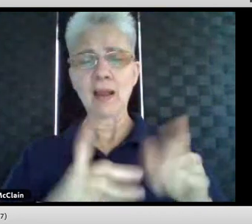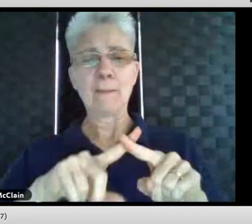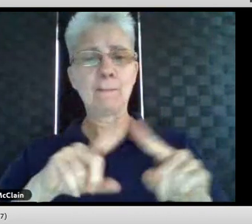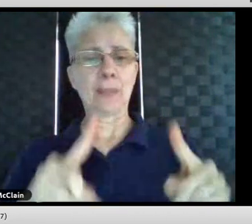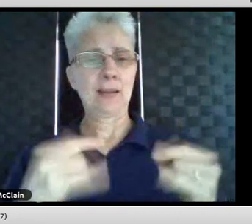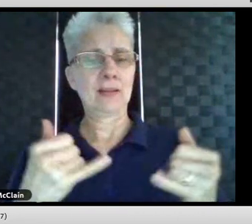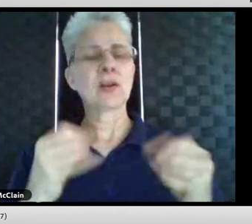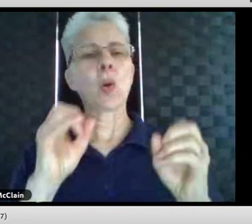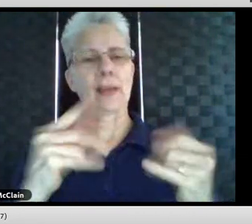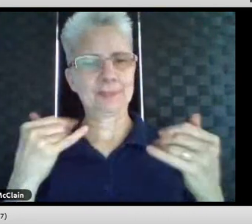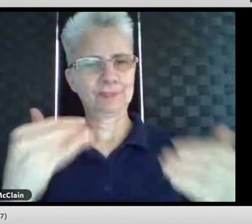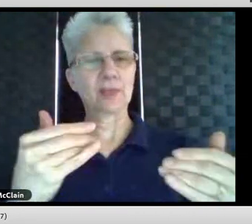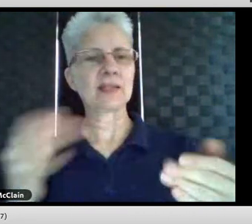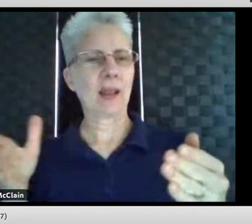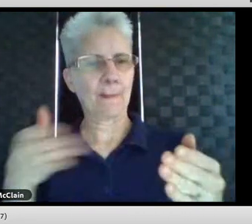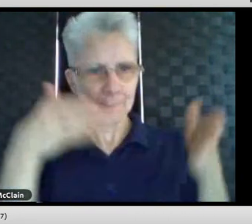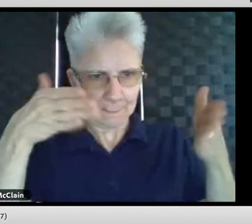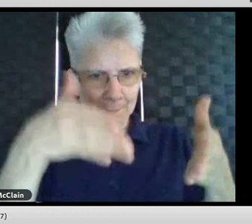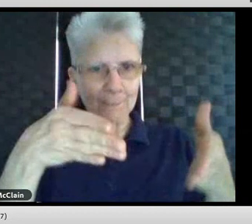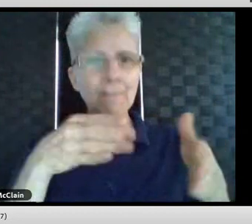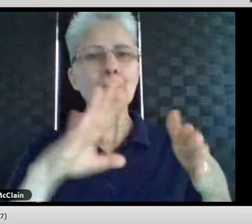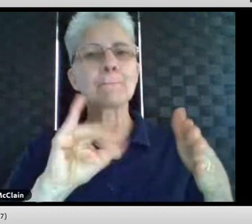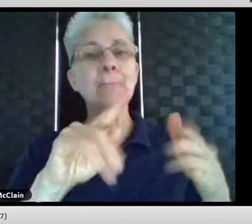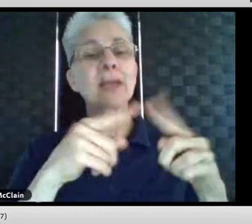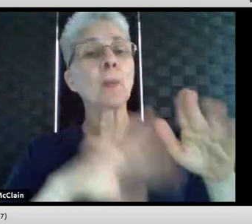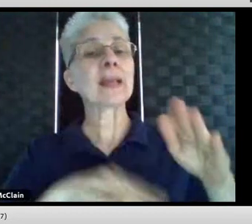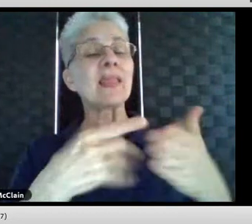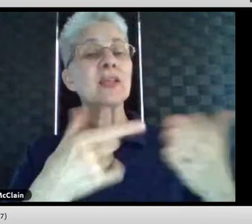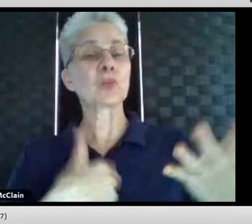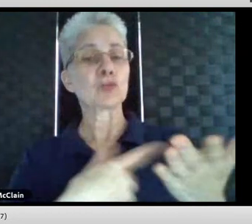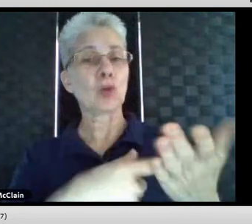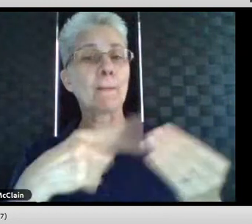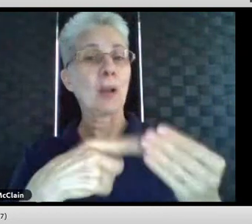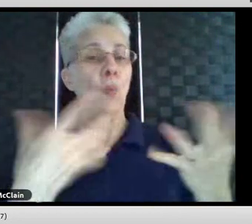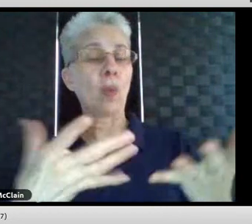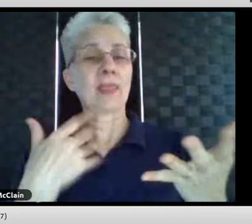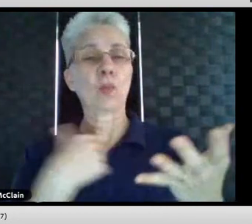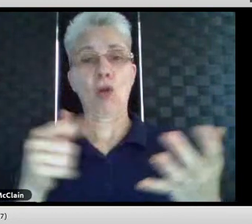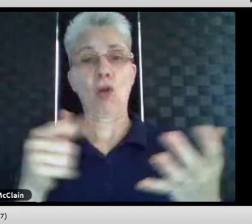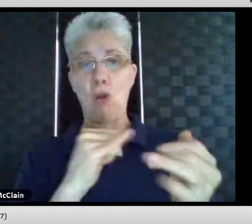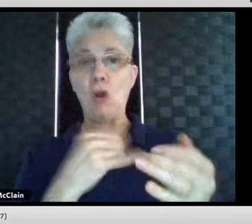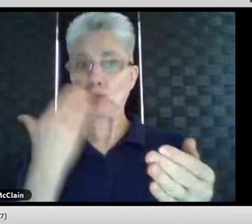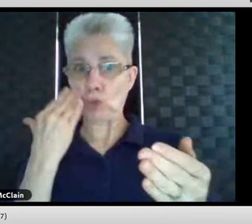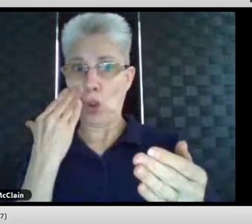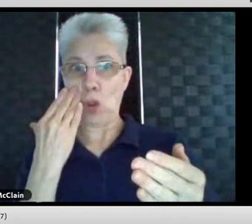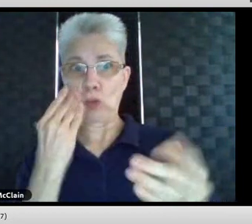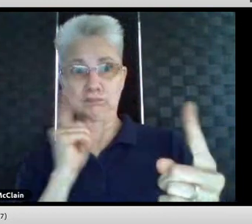Okay, so back to basics. So one of the things we're going to talk about is, so we're all on the same page, is, you know,